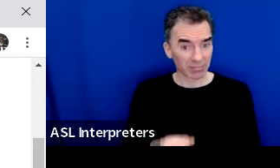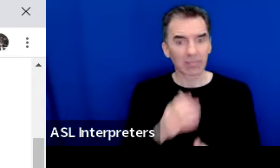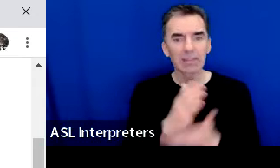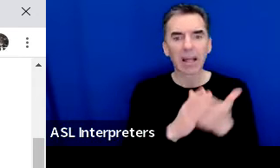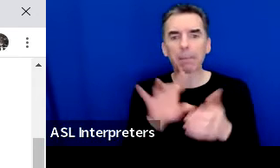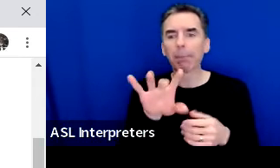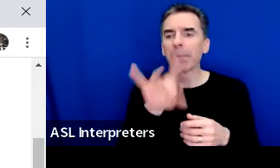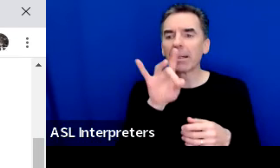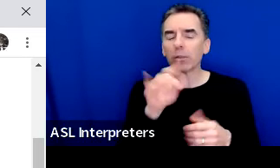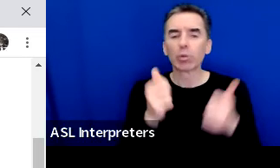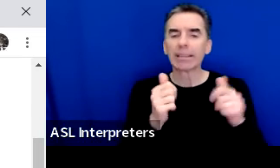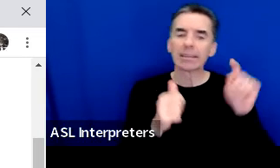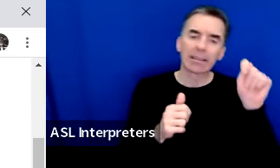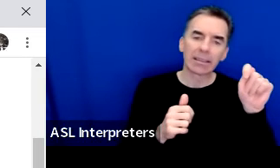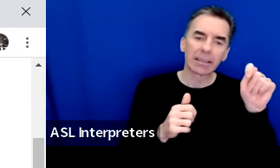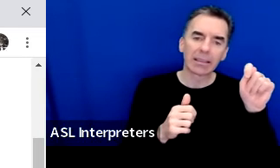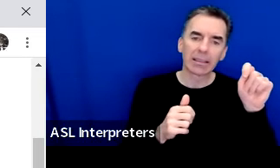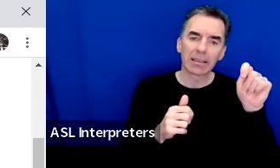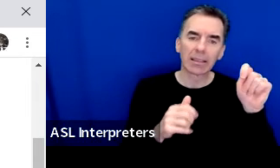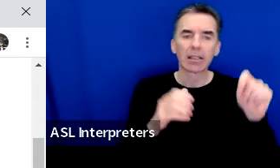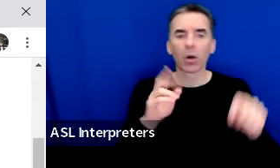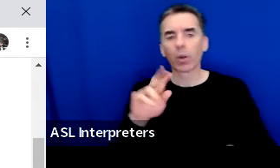Some of them are going to be easy. And that's all randomized. OK.